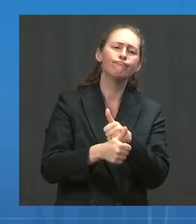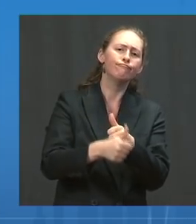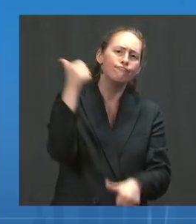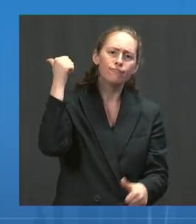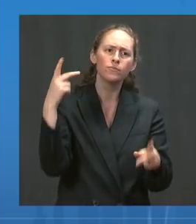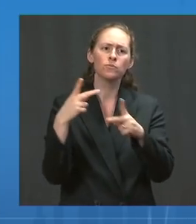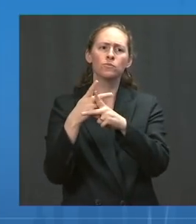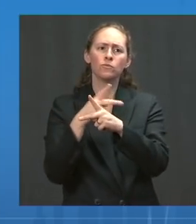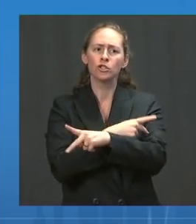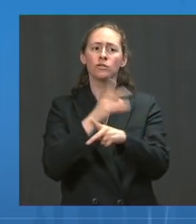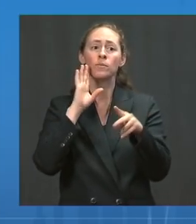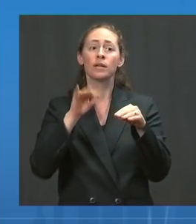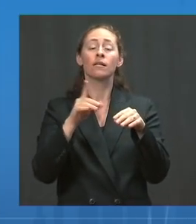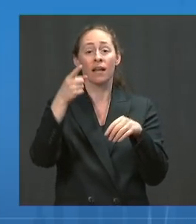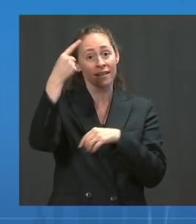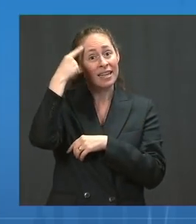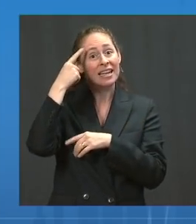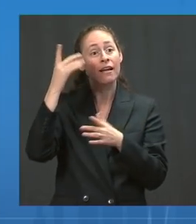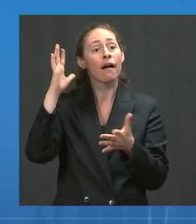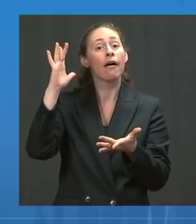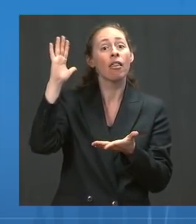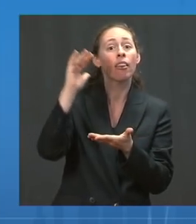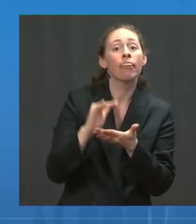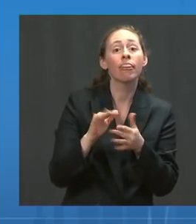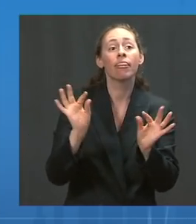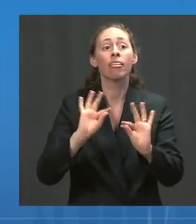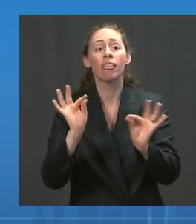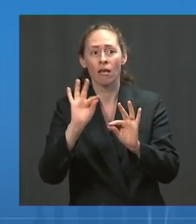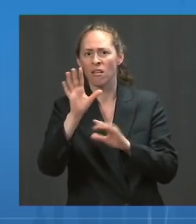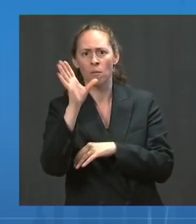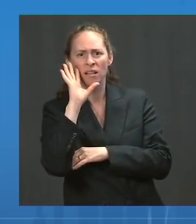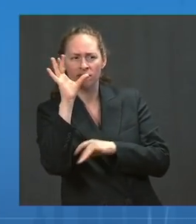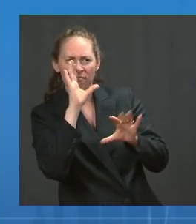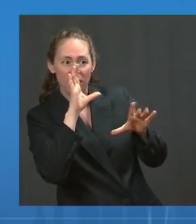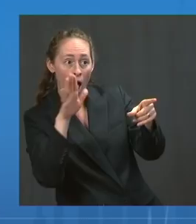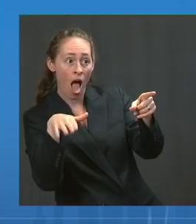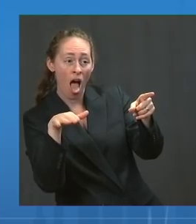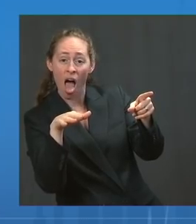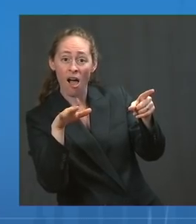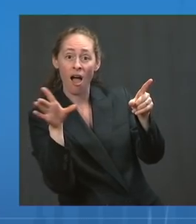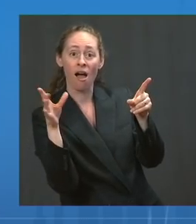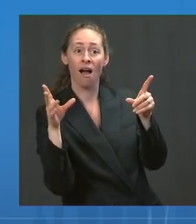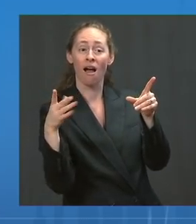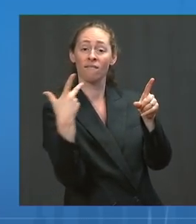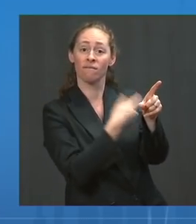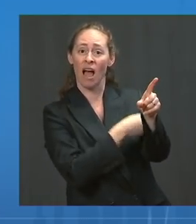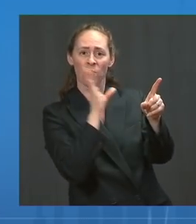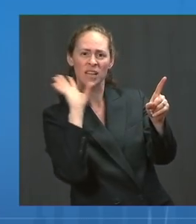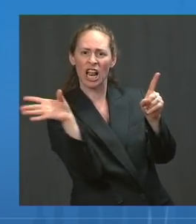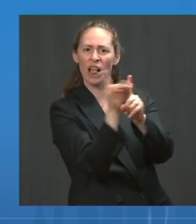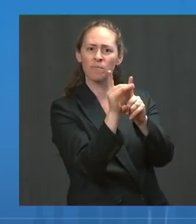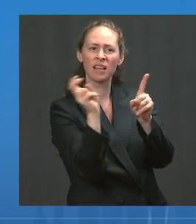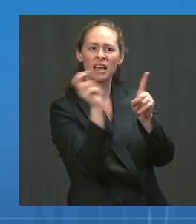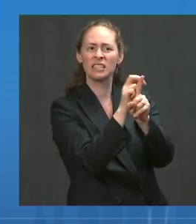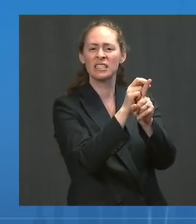of the next vulnerable person to infect. Please consider getting vaccinated and take precautions until you do.